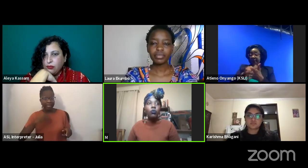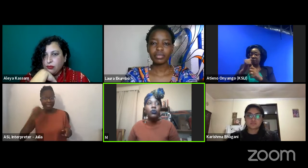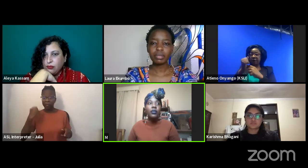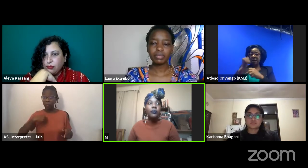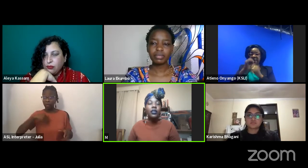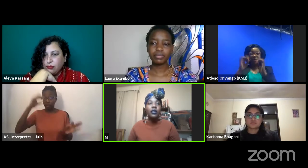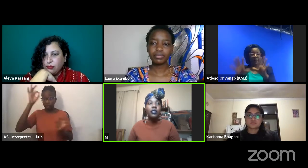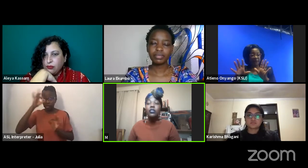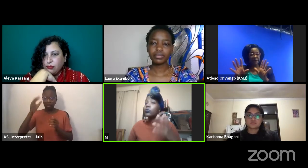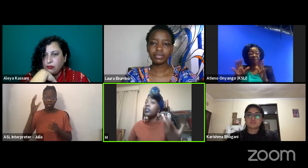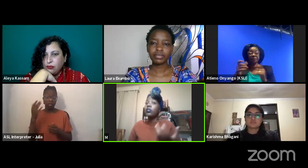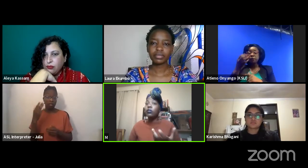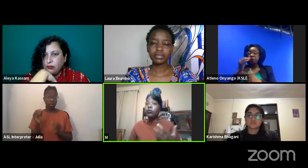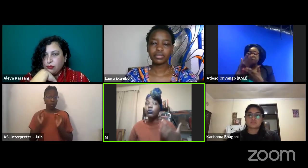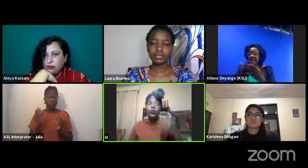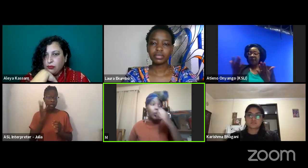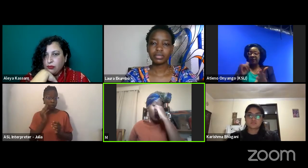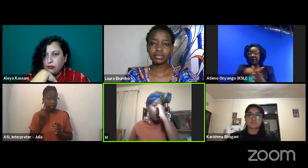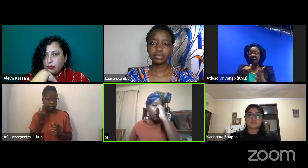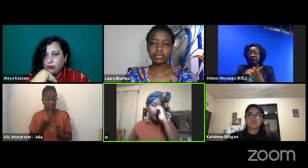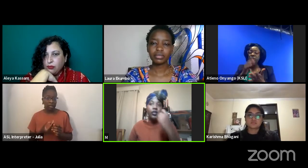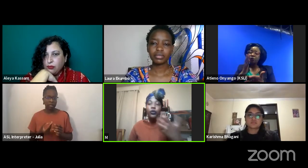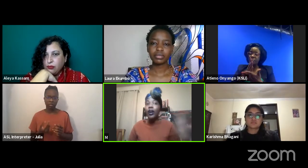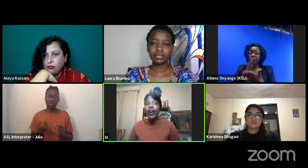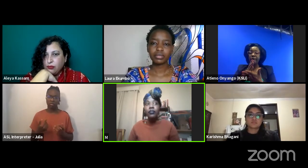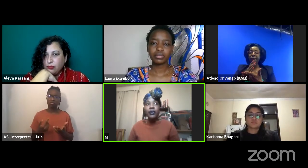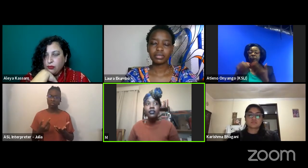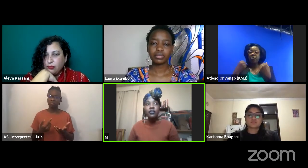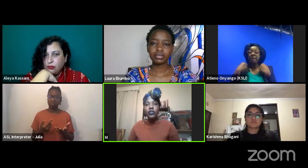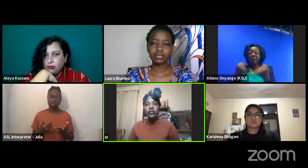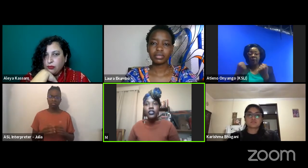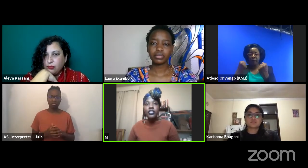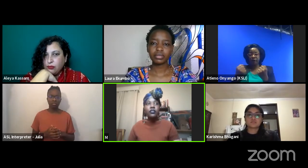was something that's really was really powerful and really new I have a master's in creative writing.